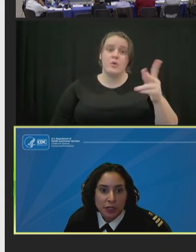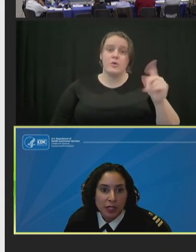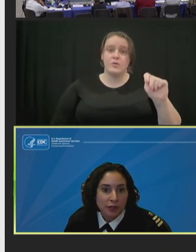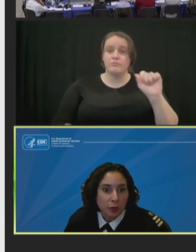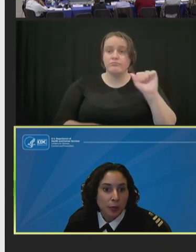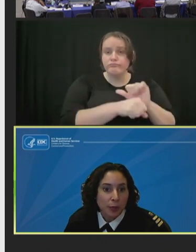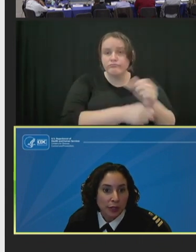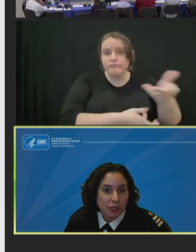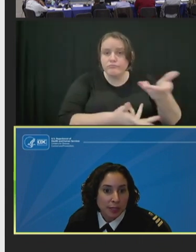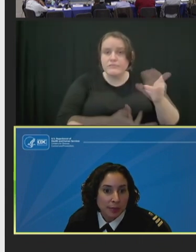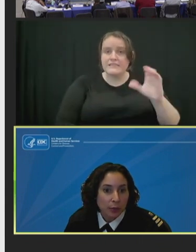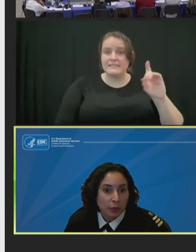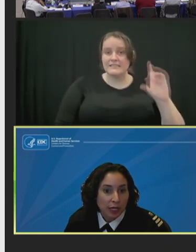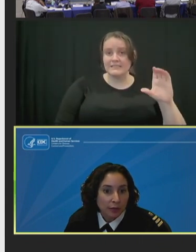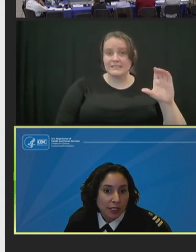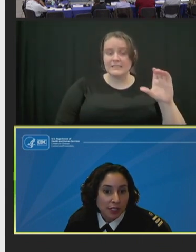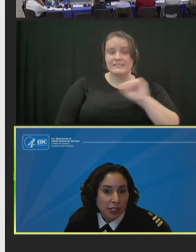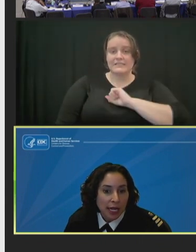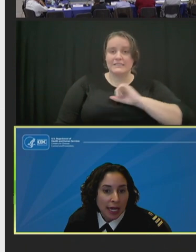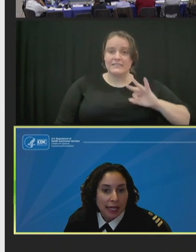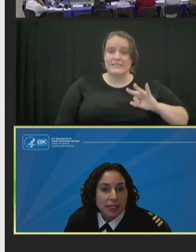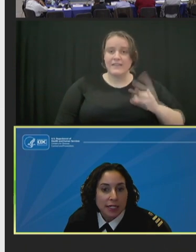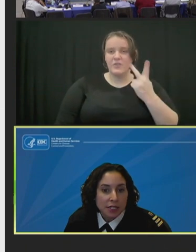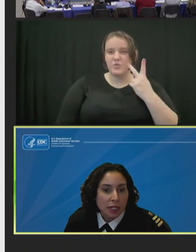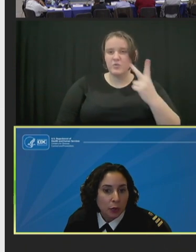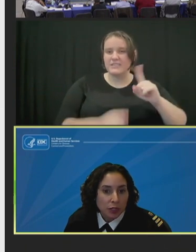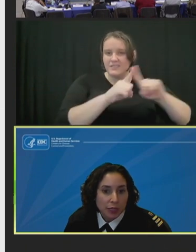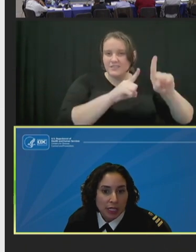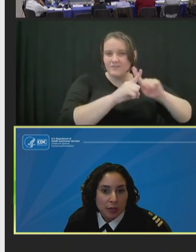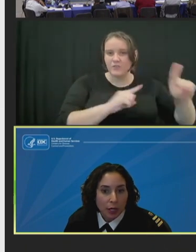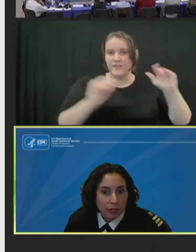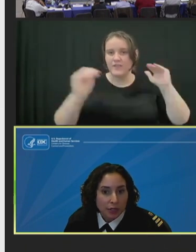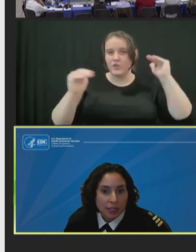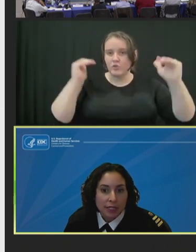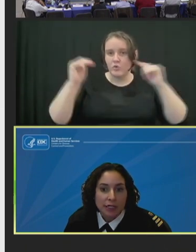of adult partnerships that were leveraged and additionally worked with key partners like the